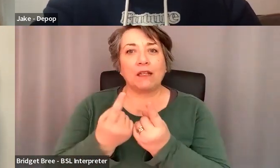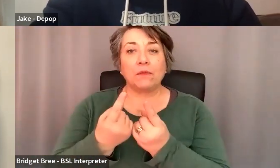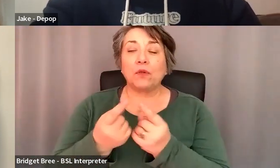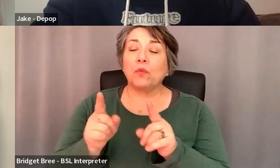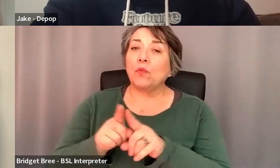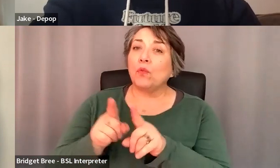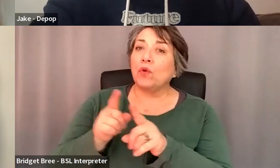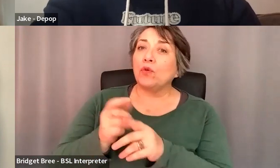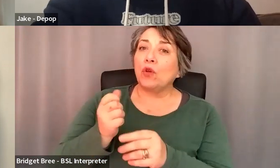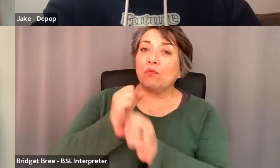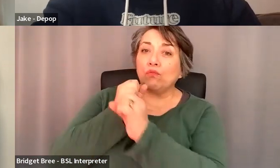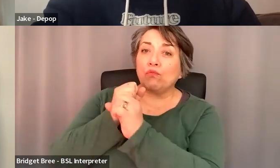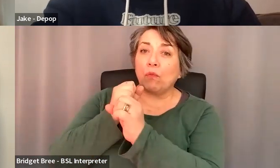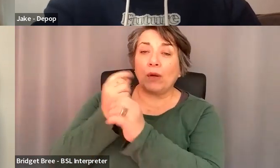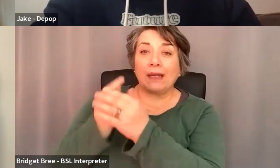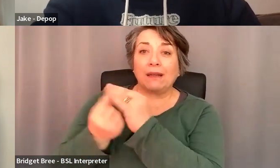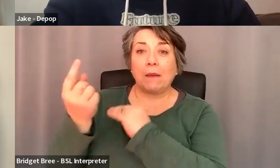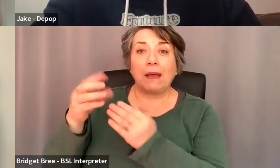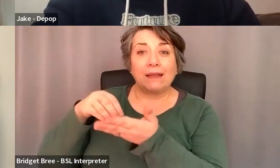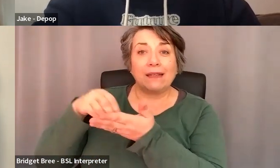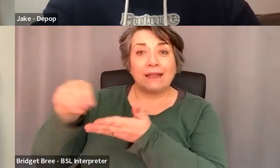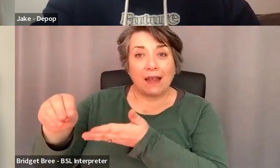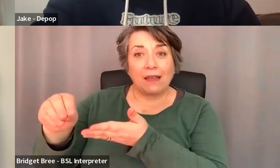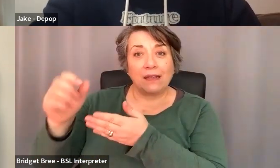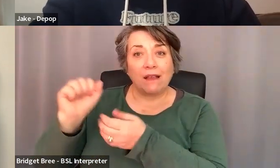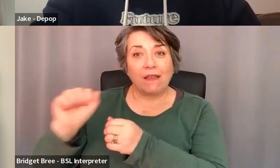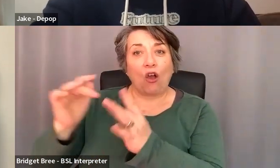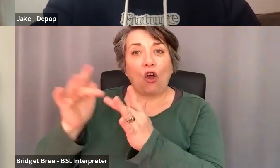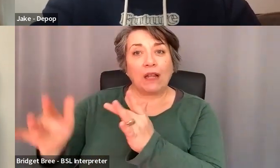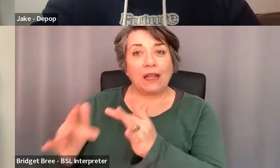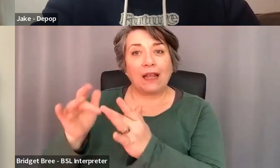and in the most simplistic way, deep up is a combination of Instagram and Ebay, where